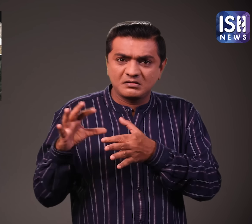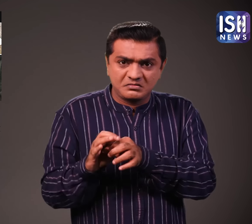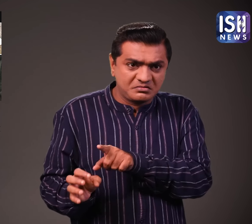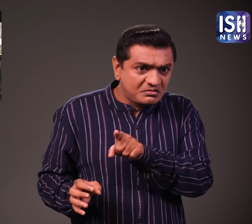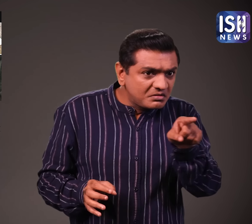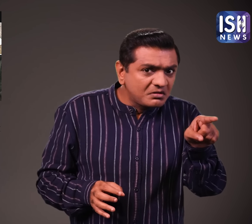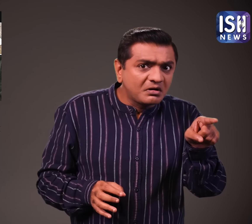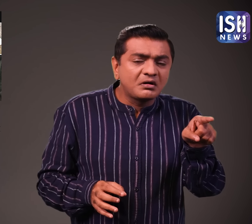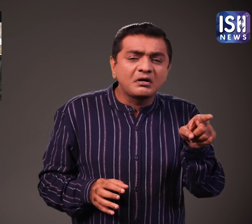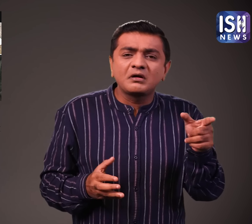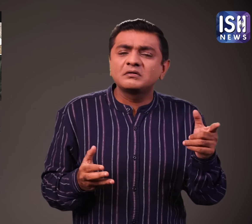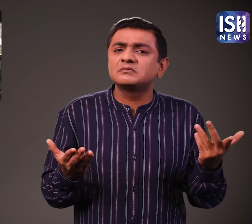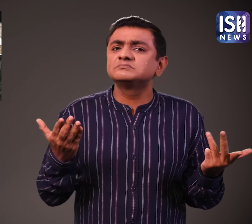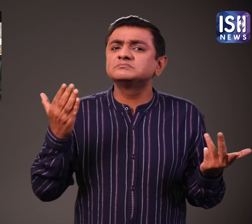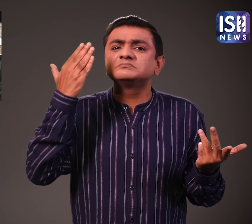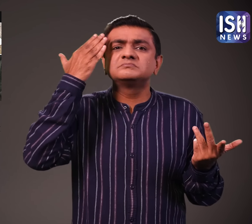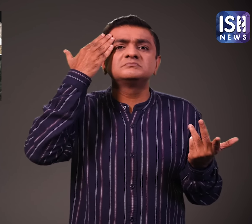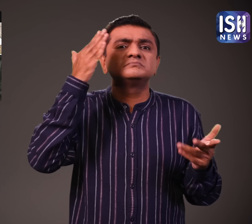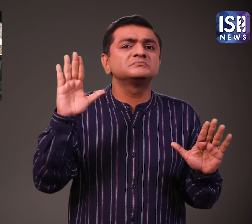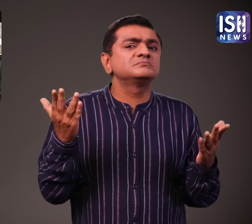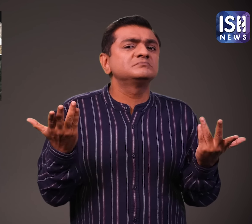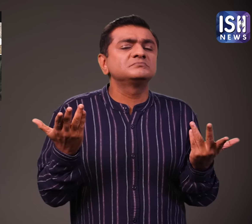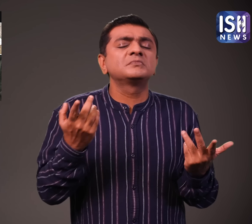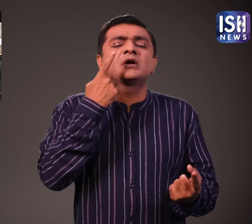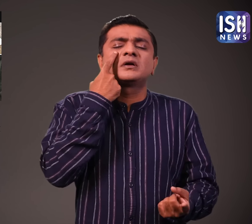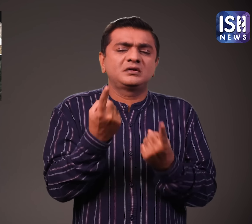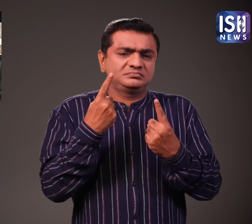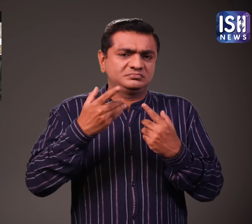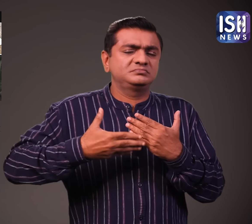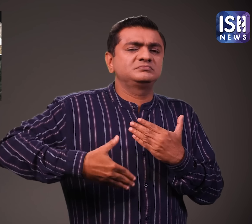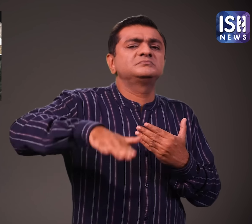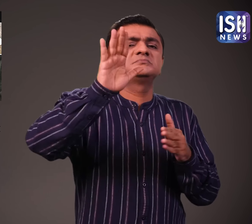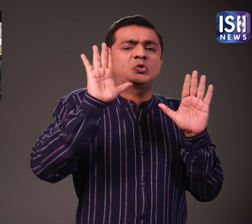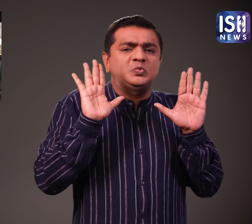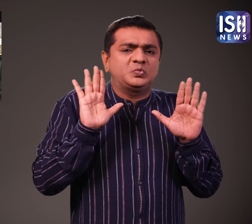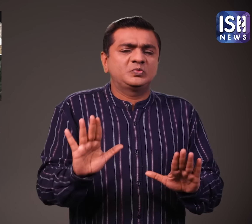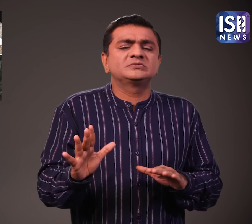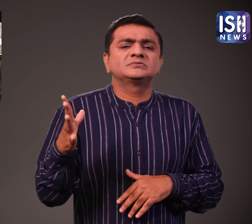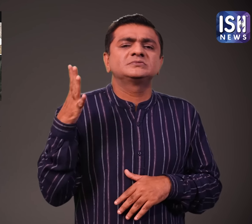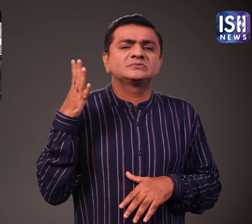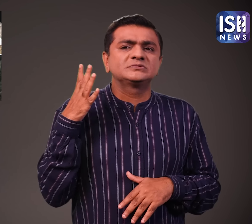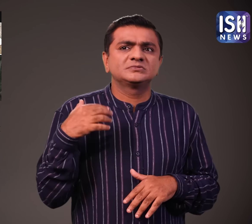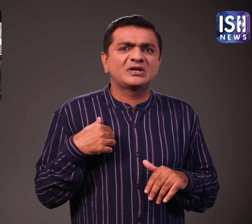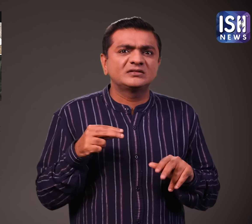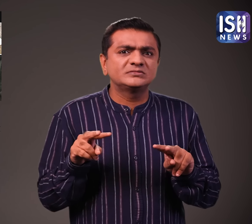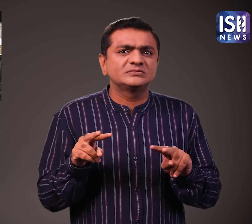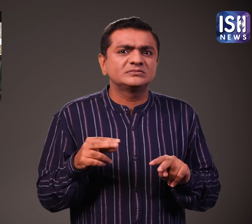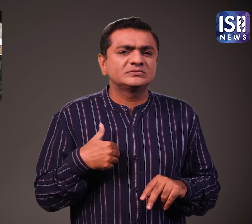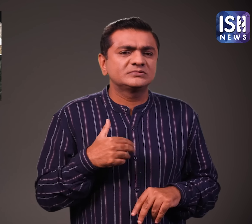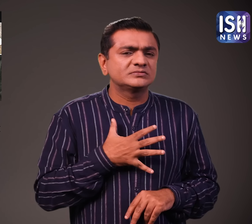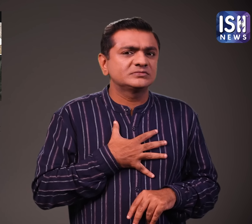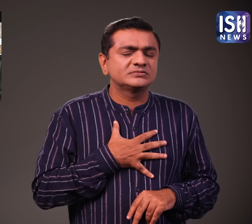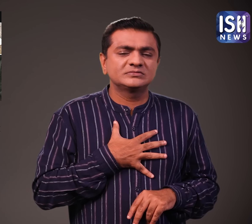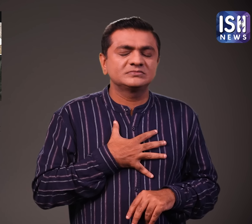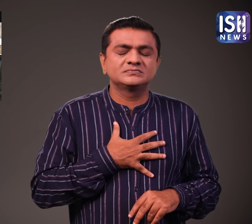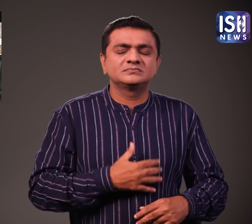Police said they are examining whether the two incidents are connected. Terribly shocking!